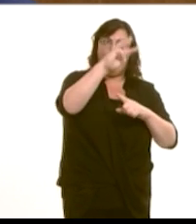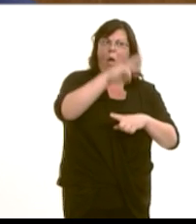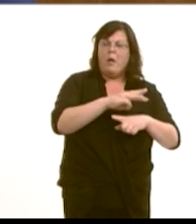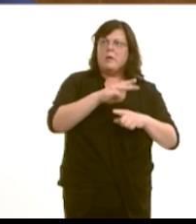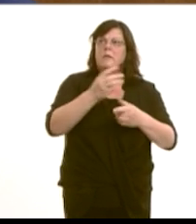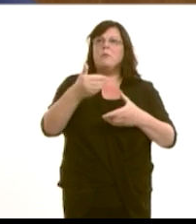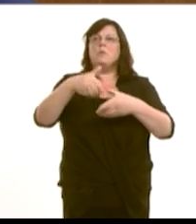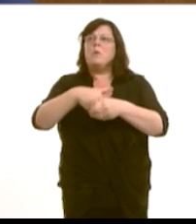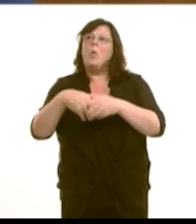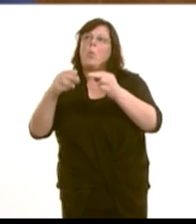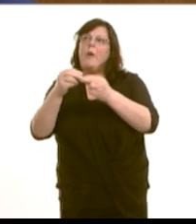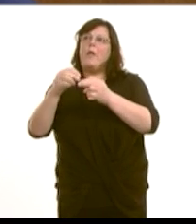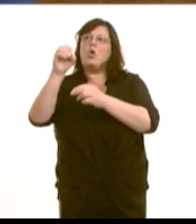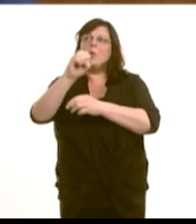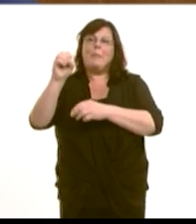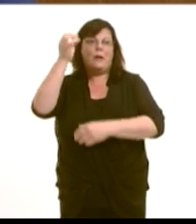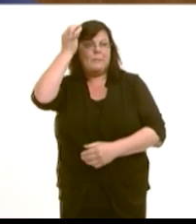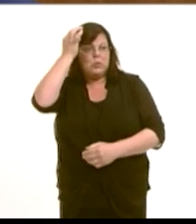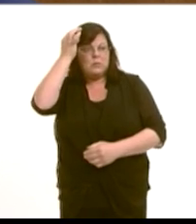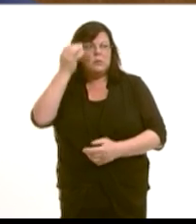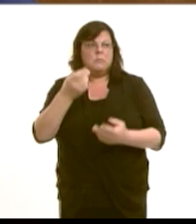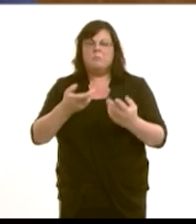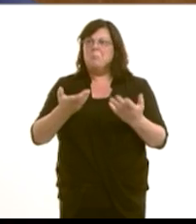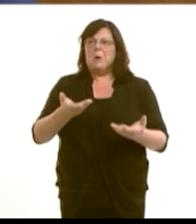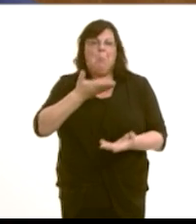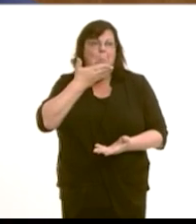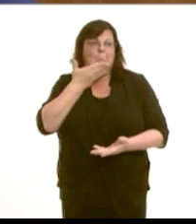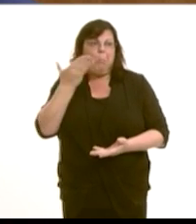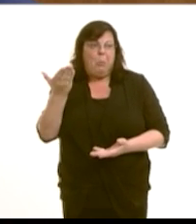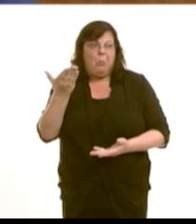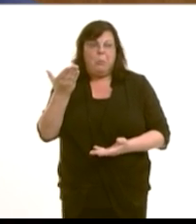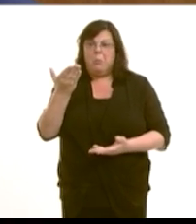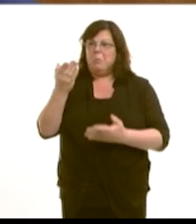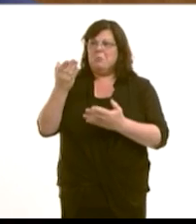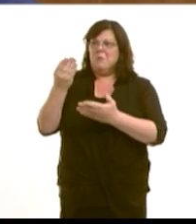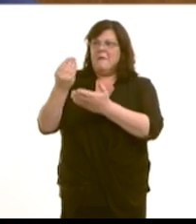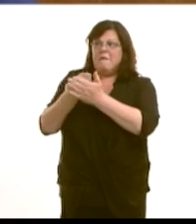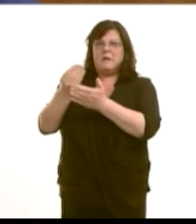But, if the European funding is not made up by the UK Government, then, clearly, that